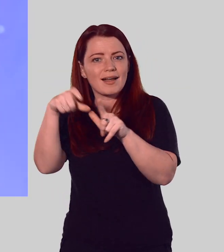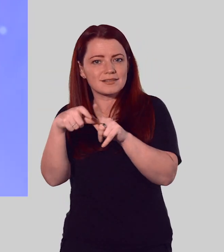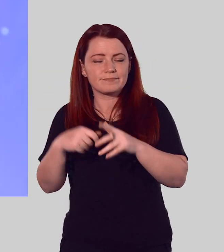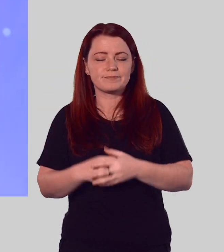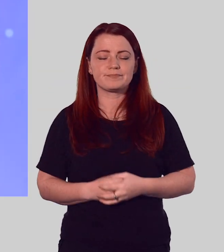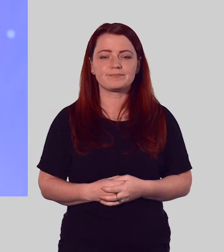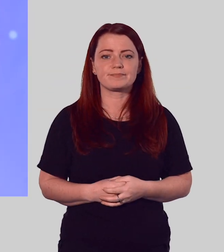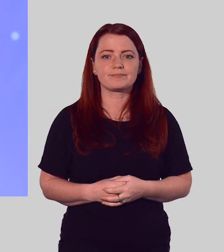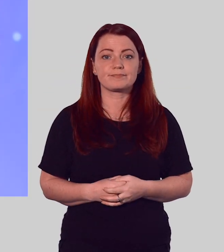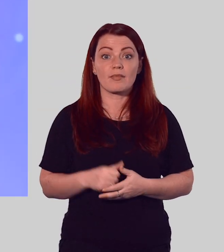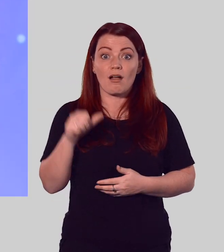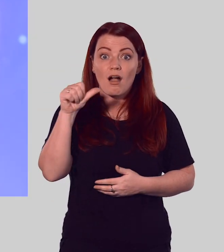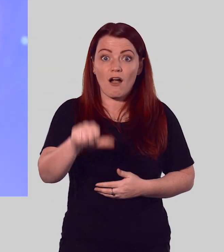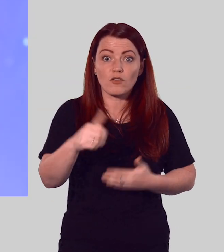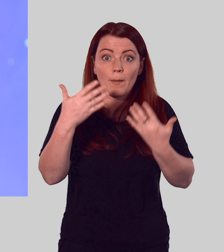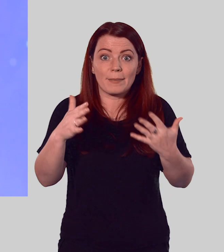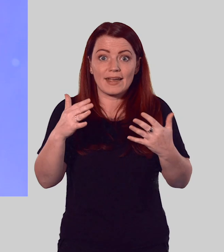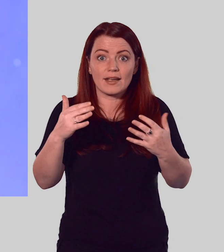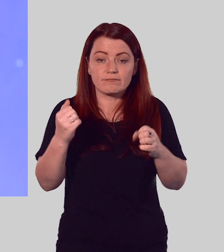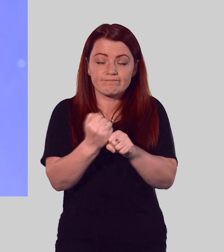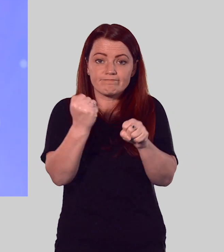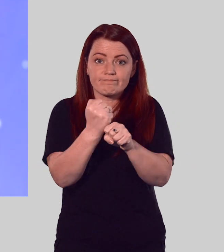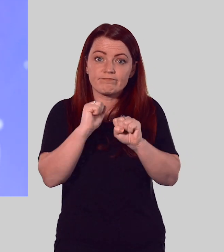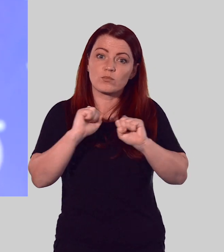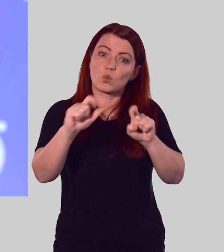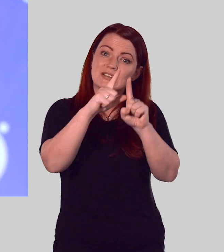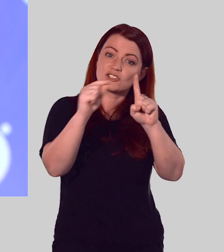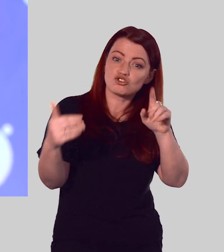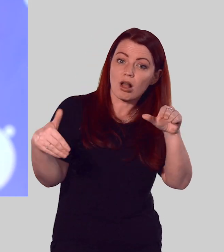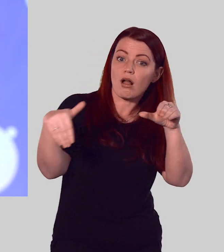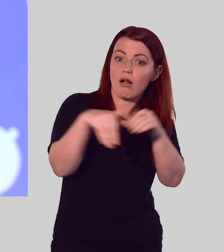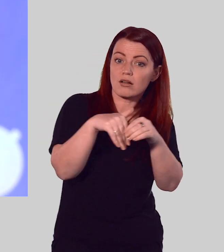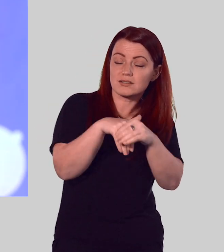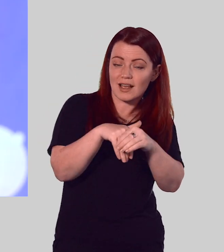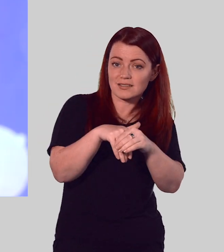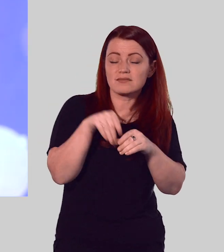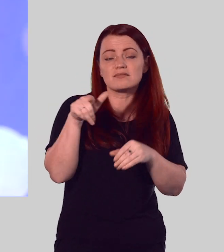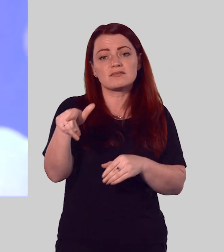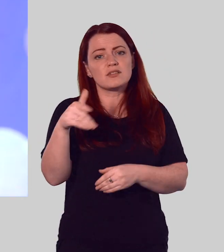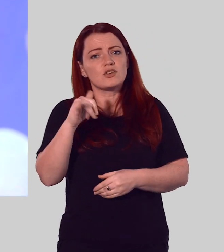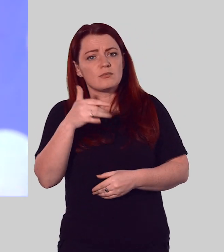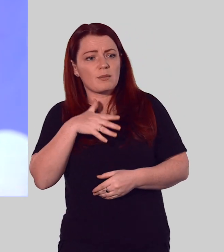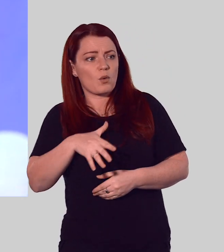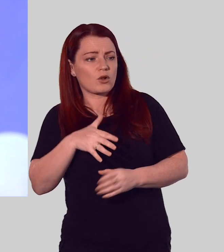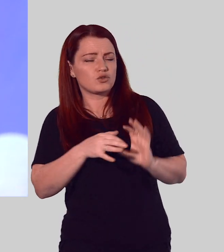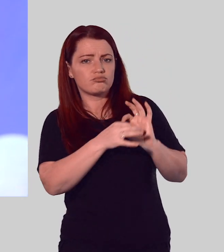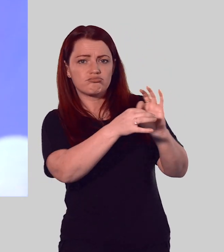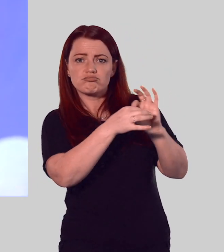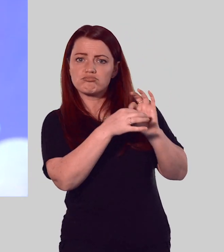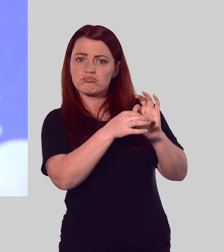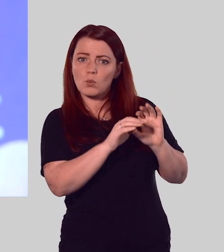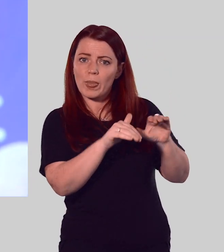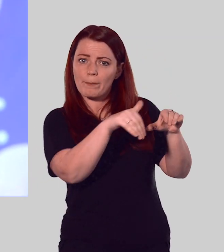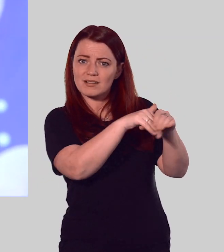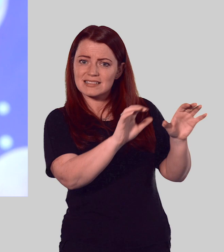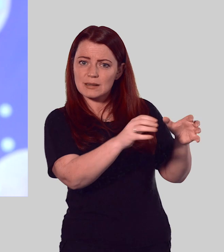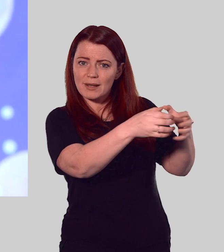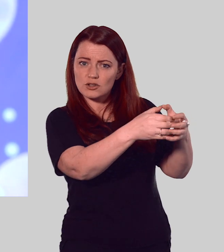using video, audio, text, photography etc. you may want to collaborate with your participants to revise and rework the